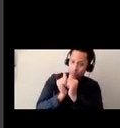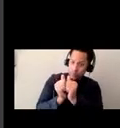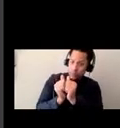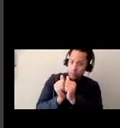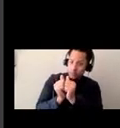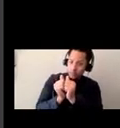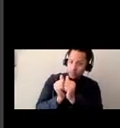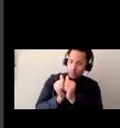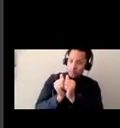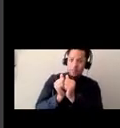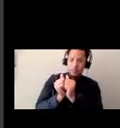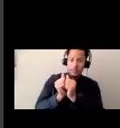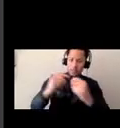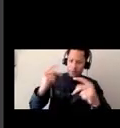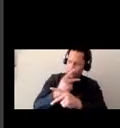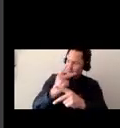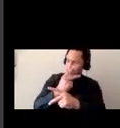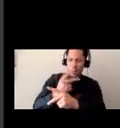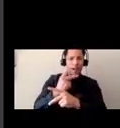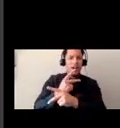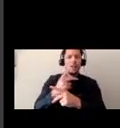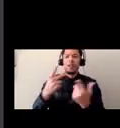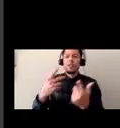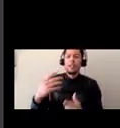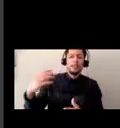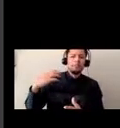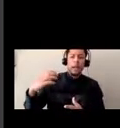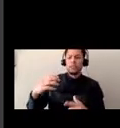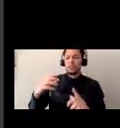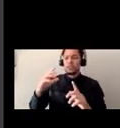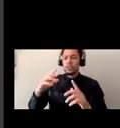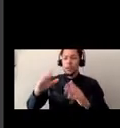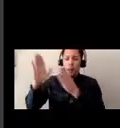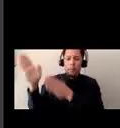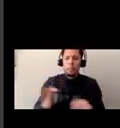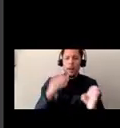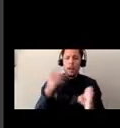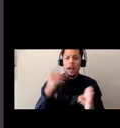the goals -- the master plan for aging goals.